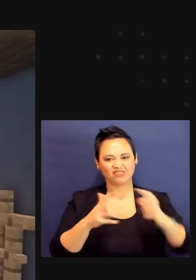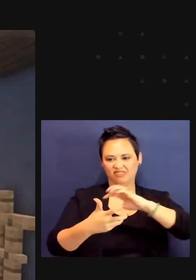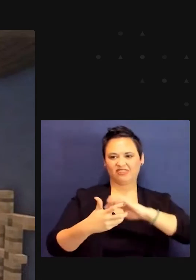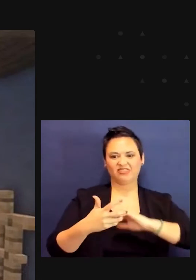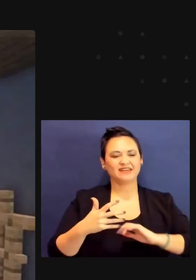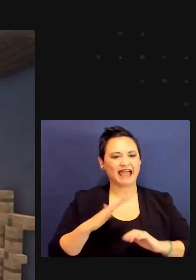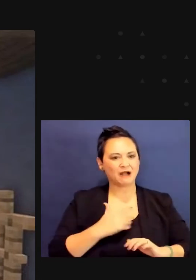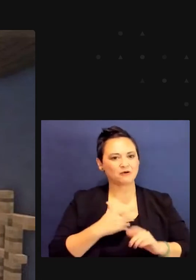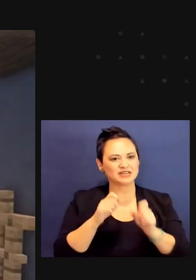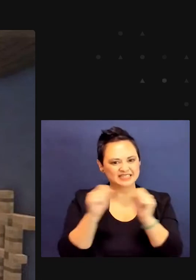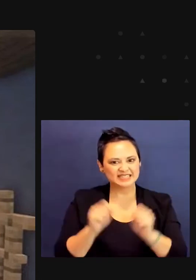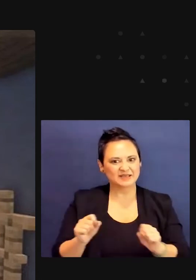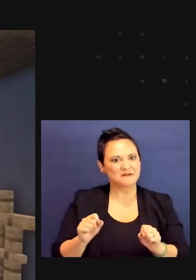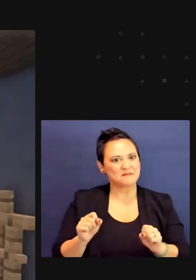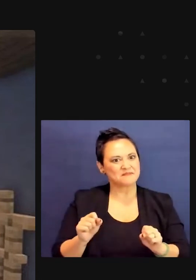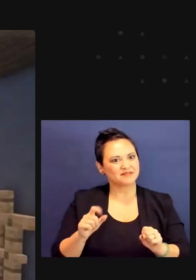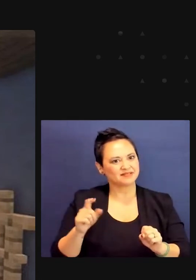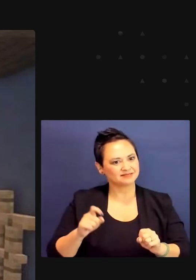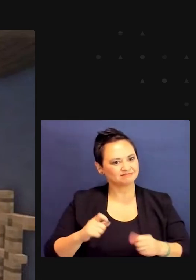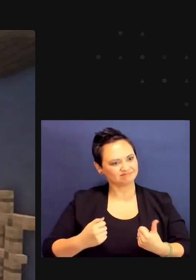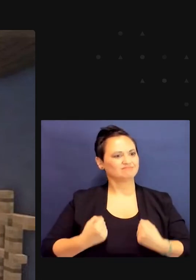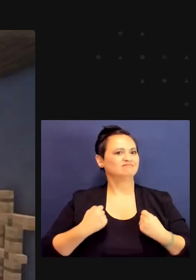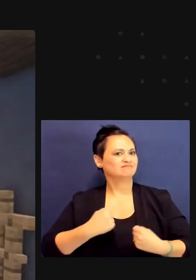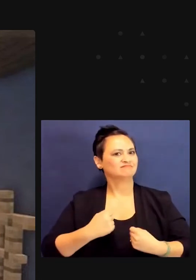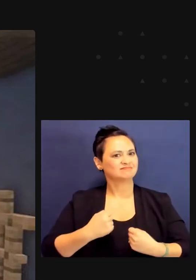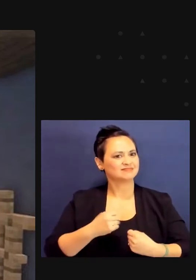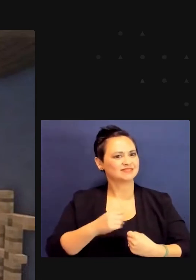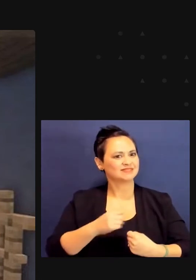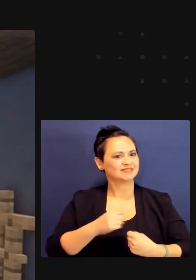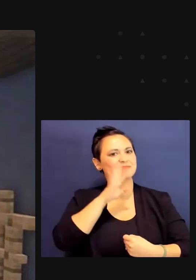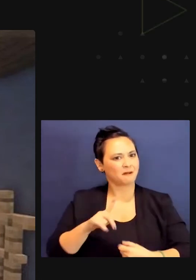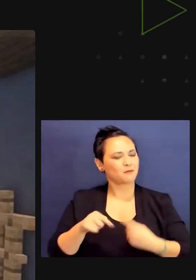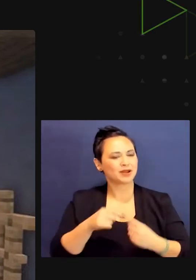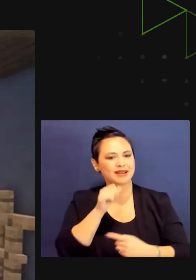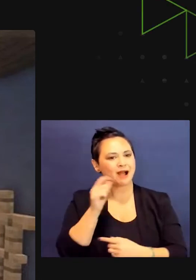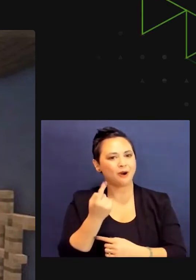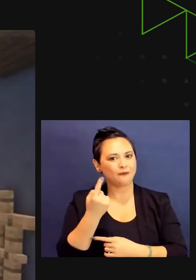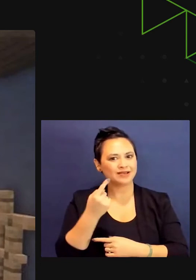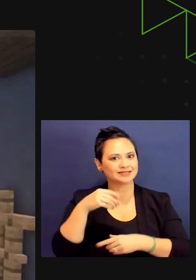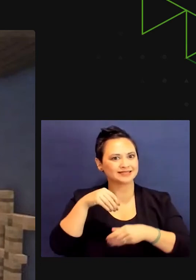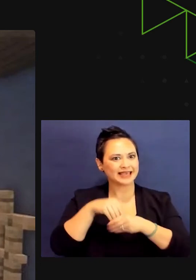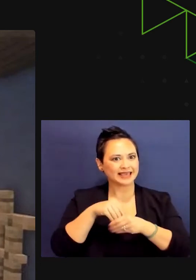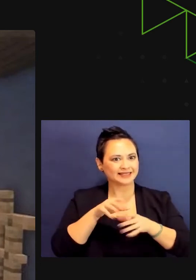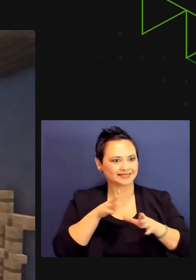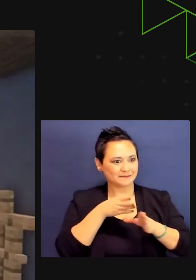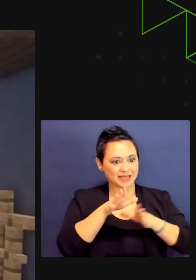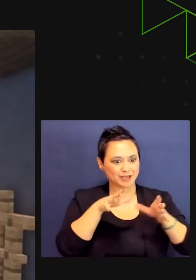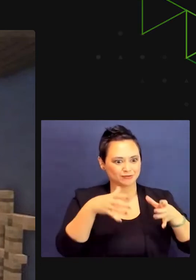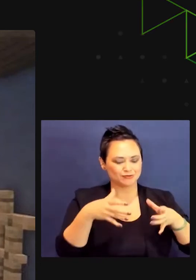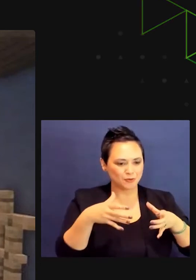when you're not always in the majority. It's really hard to be a change agent, but we need more change agents if we want to see change.